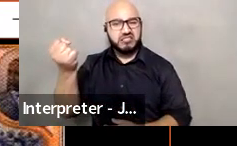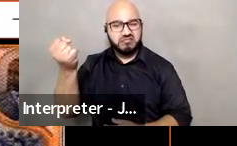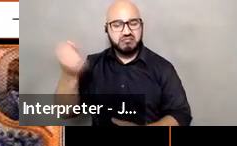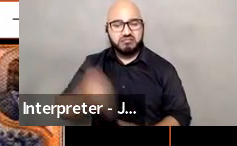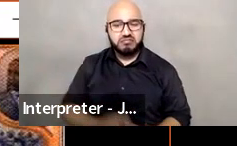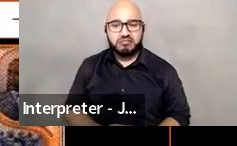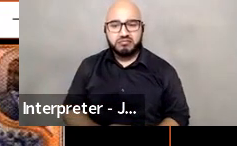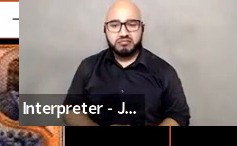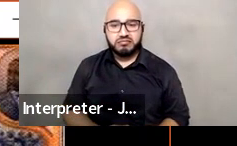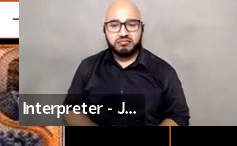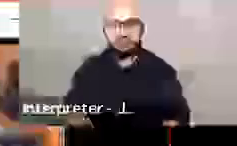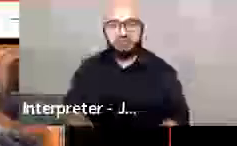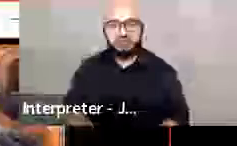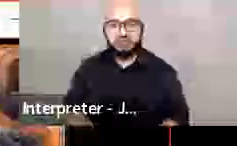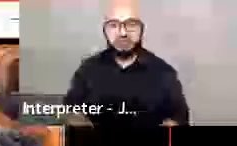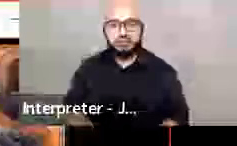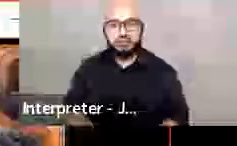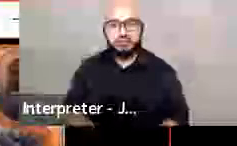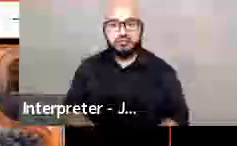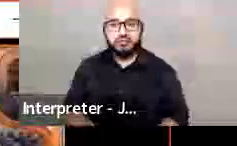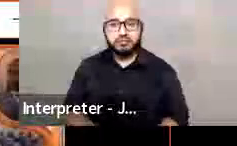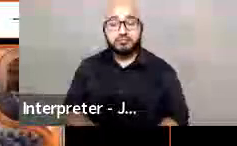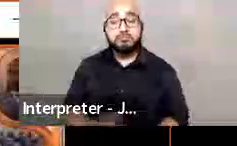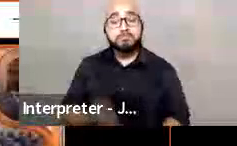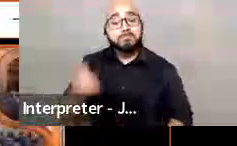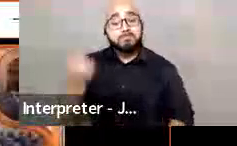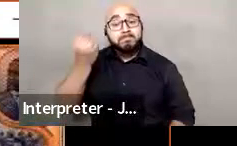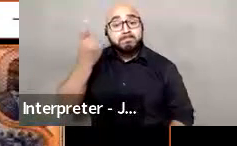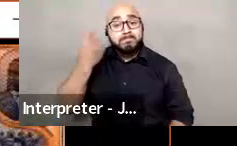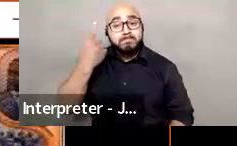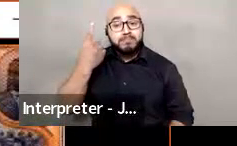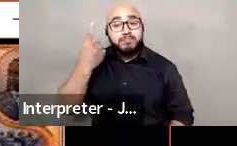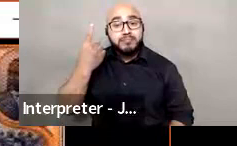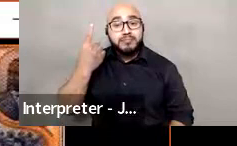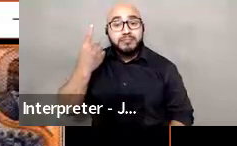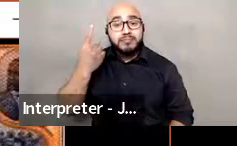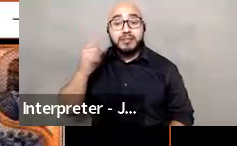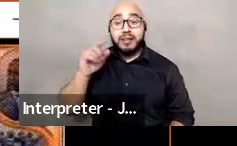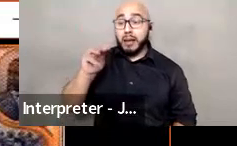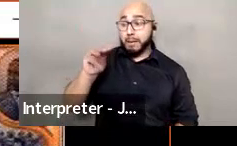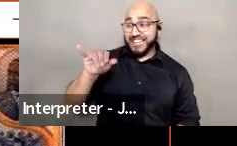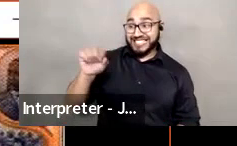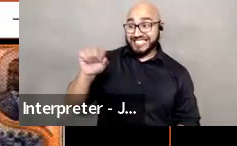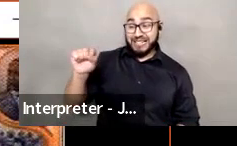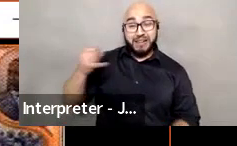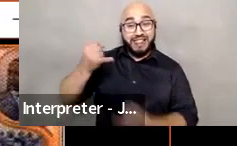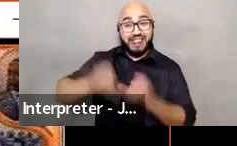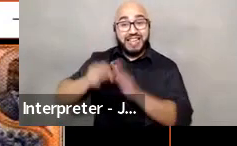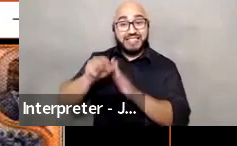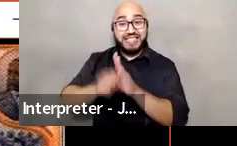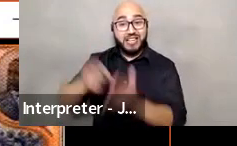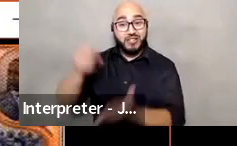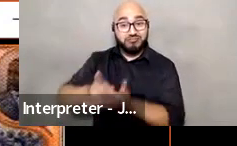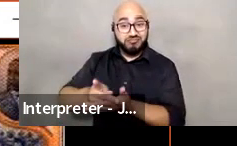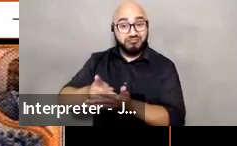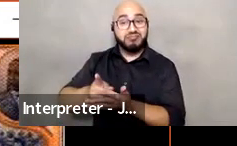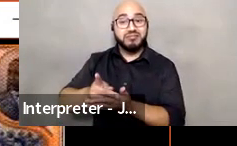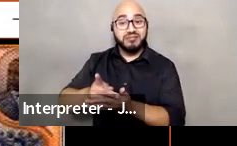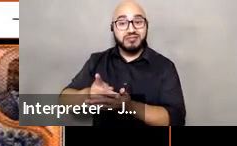Now, again. Kind of like Mississippi being the last. State to ratify the. 13th Amendment, taking 130. Years to do it.